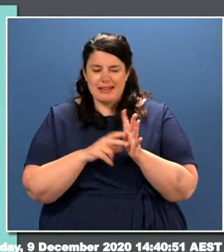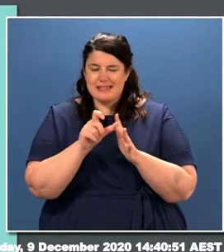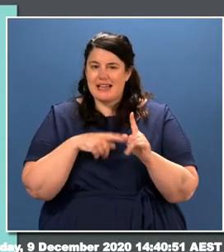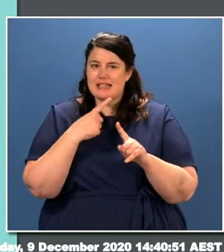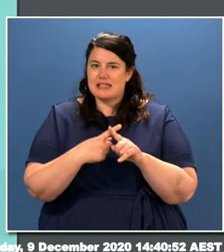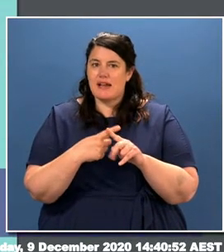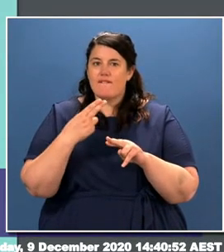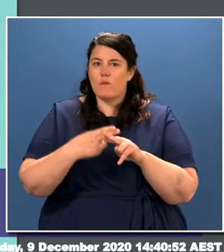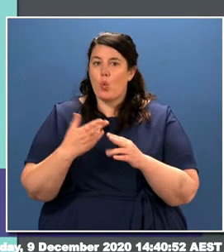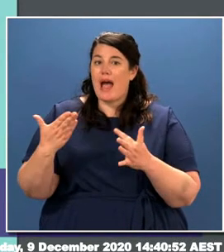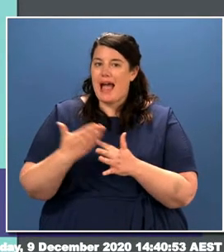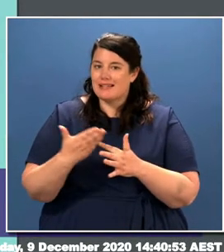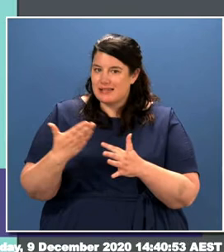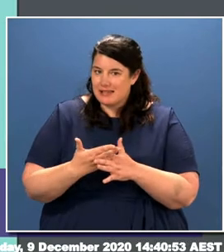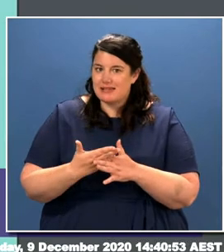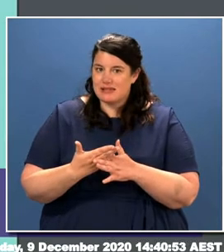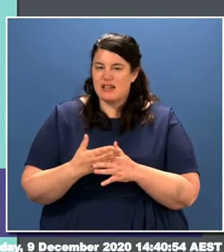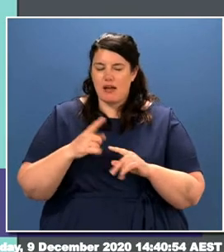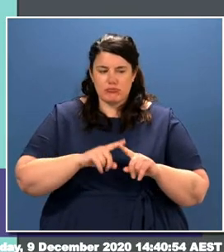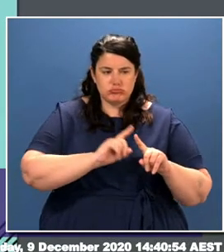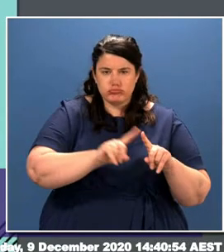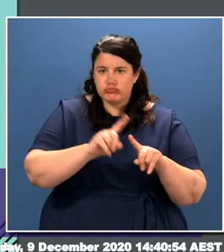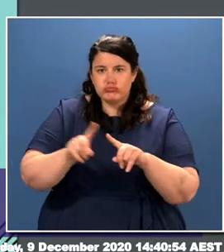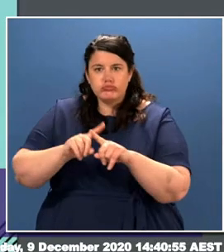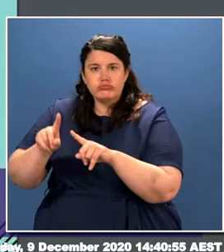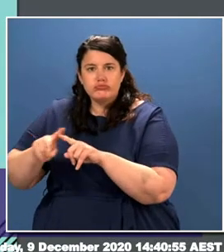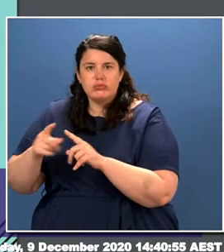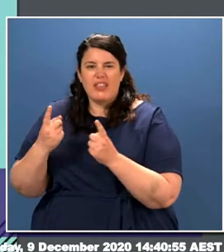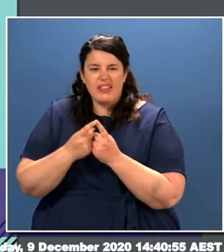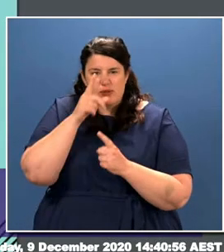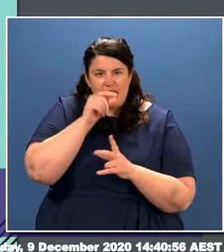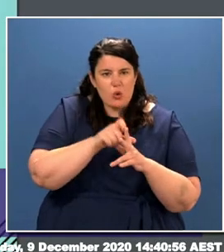for access and there is a number of different tools and examples, and so